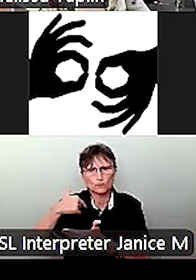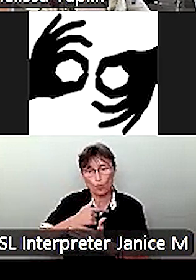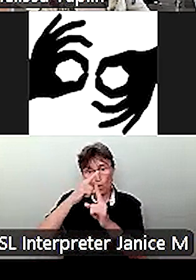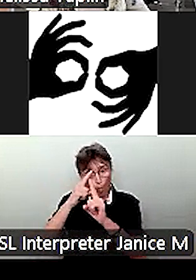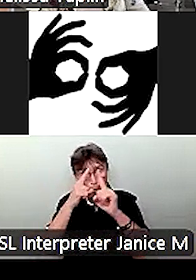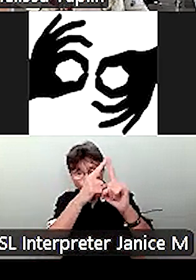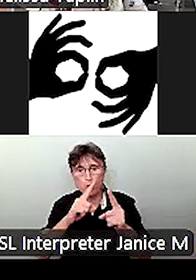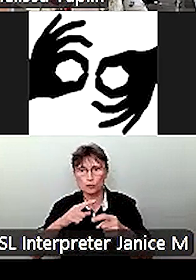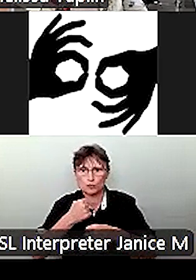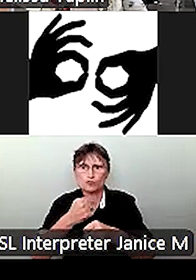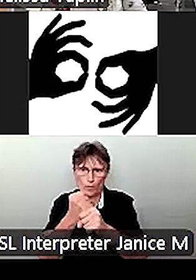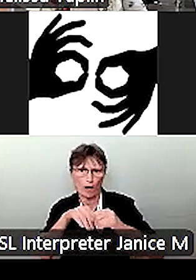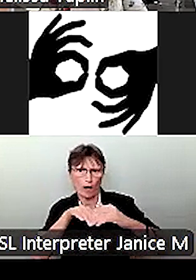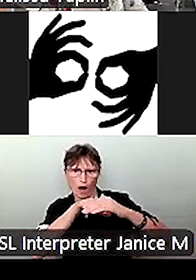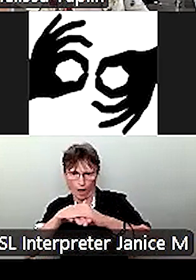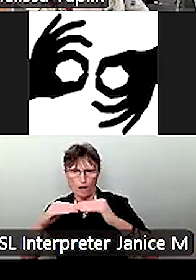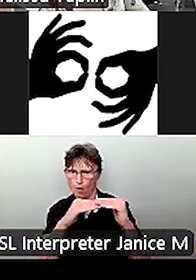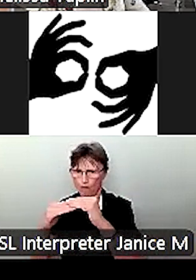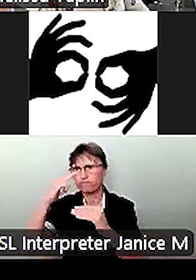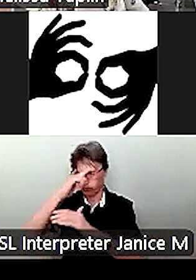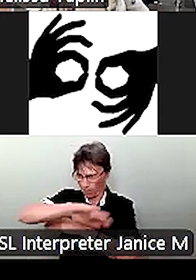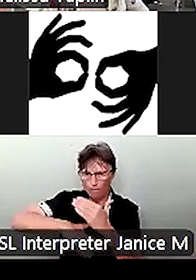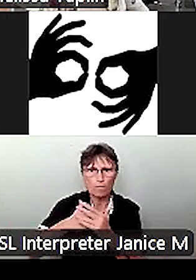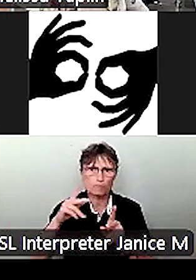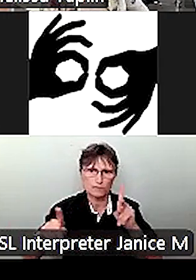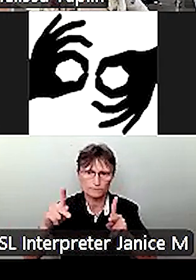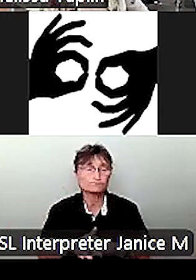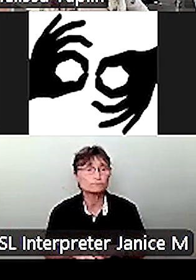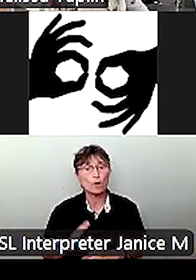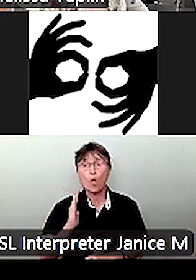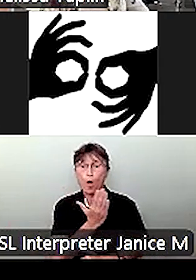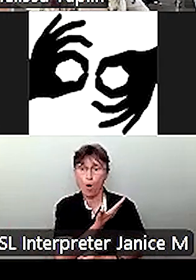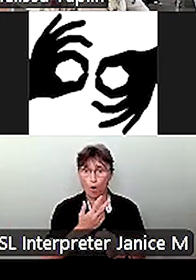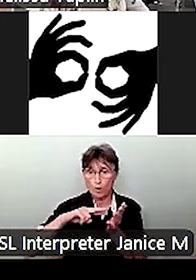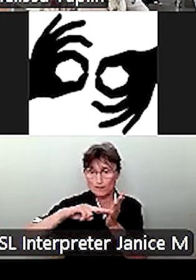The definitions that we’ve shared on this screen for equity, diversity, inclusion